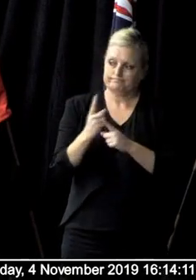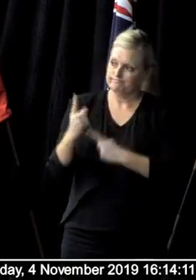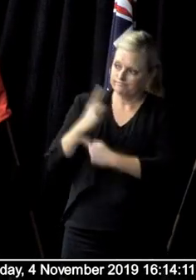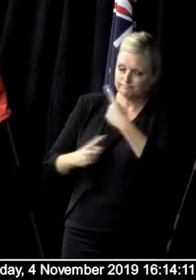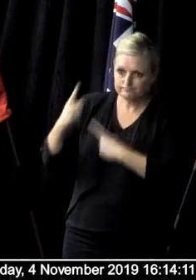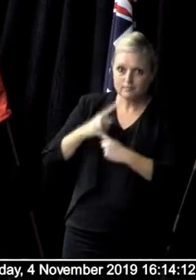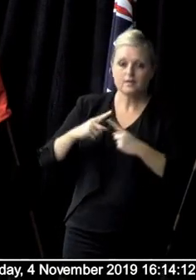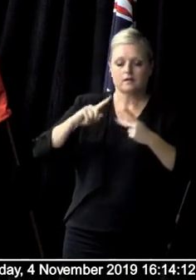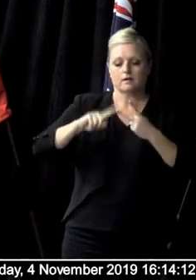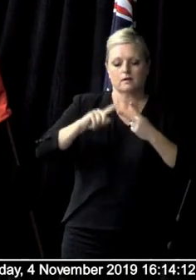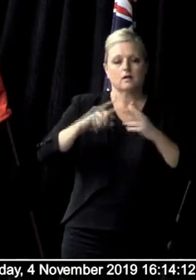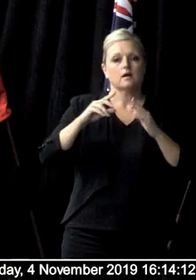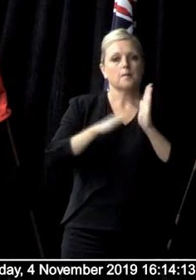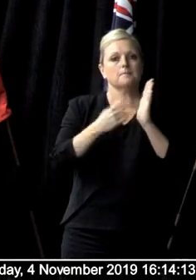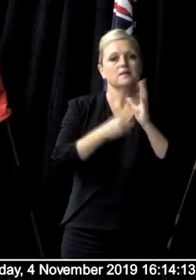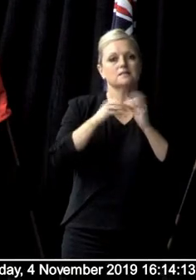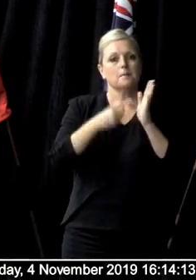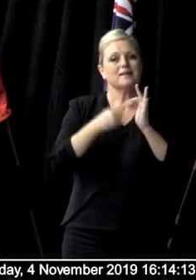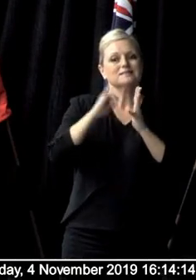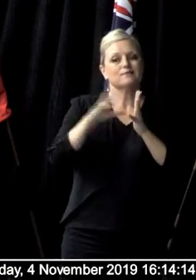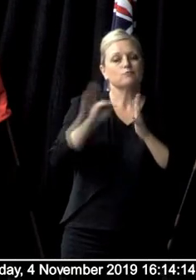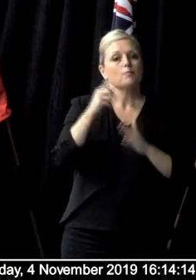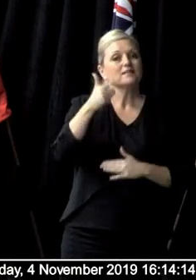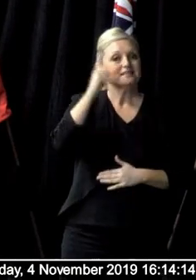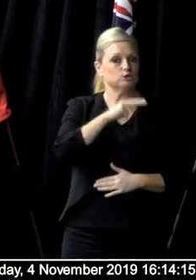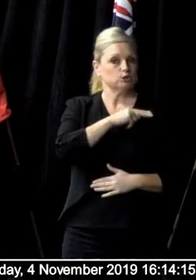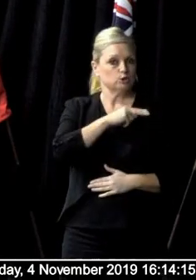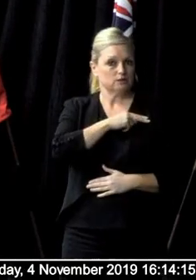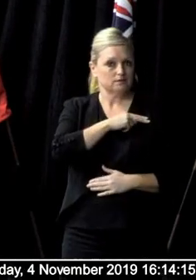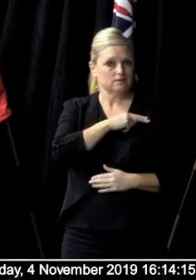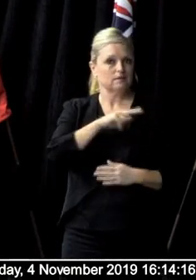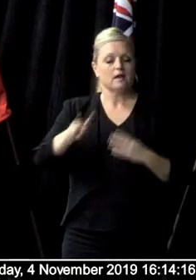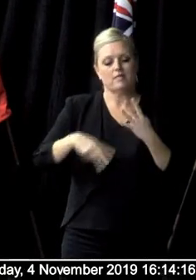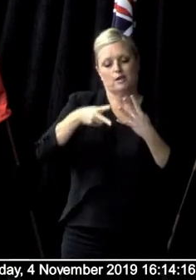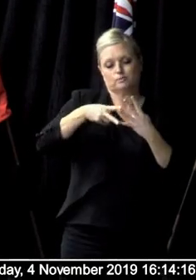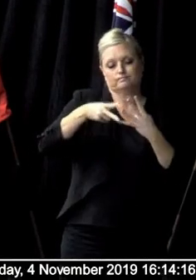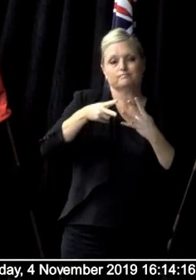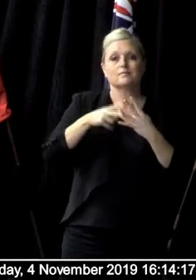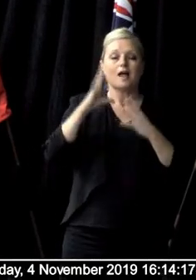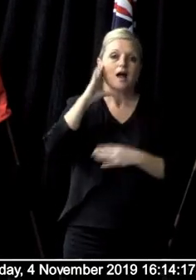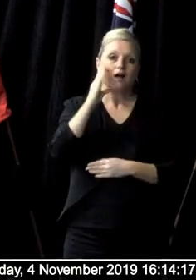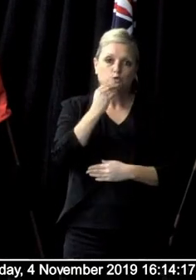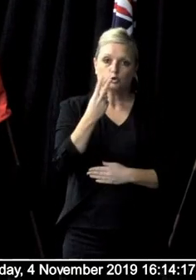Teachers’ Union, in the afternoon we will hear from Professor Carrington and Dr Mann. Good. Thank you very much.